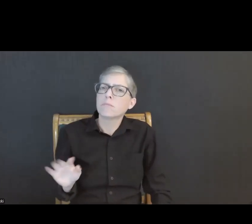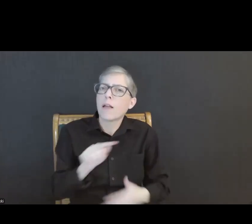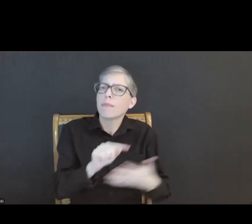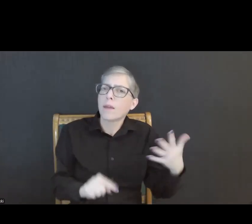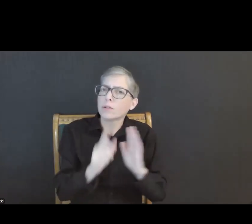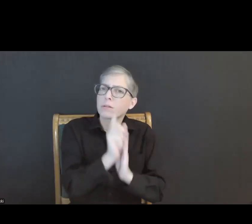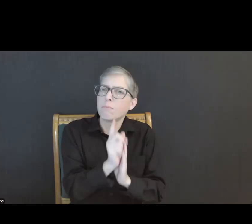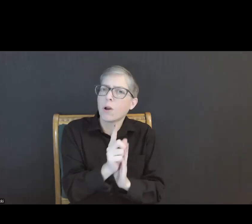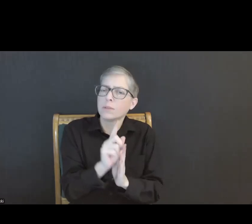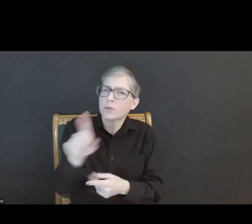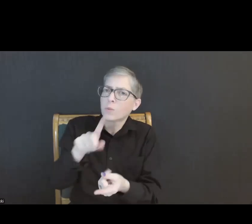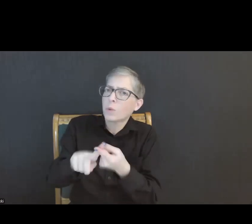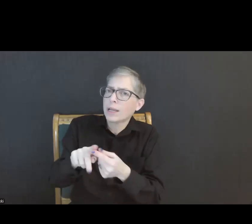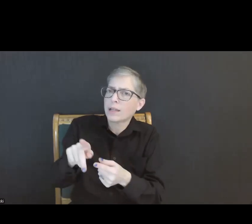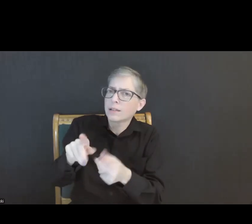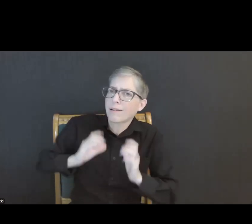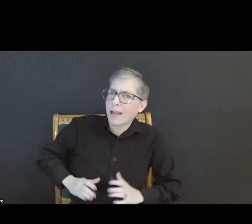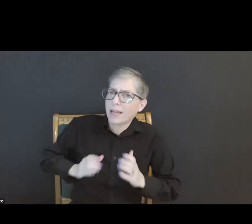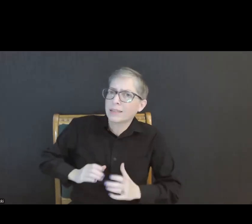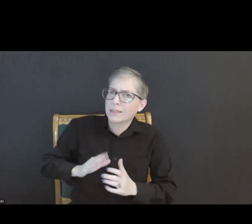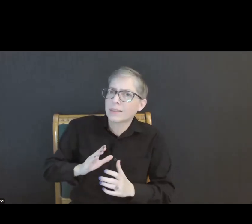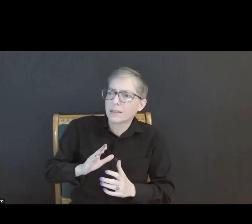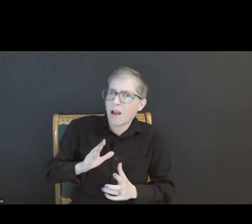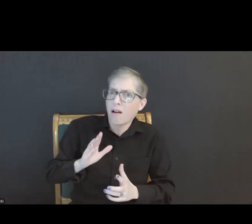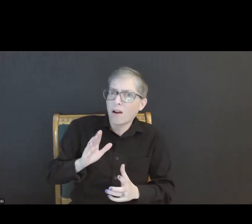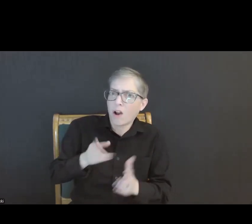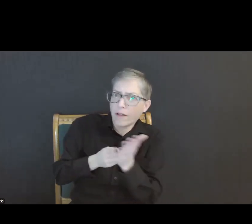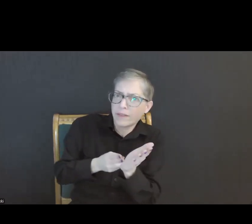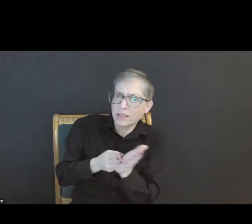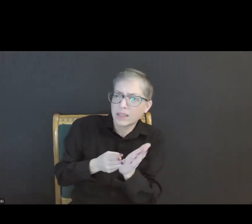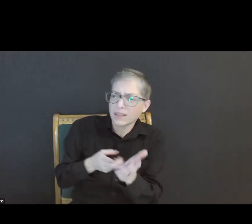authentic with them like [ __ ] yeah that is crazy I can't believe you survive that you